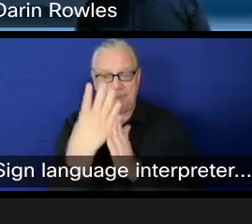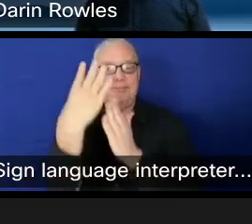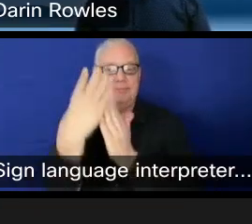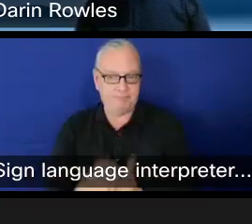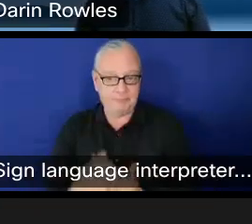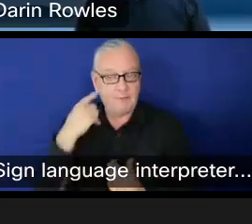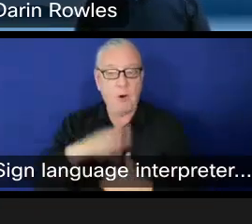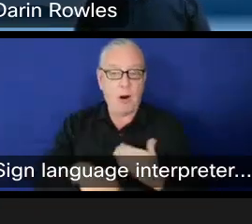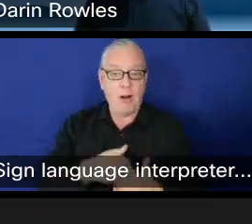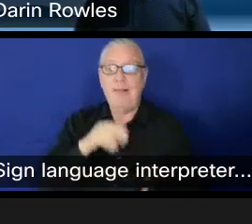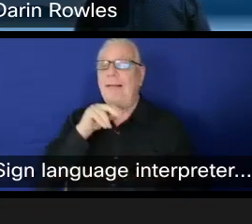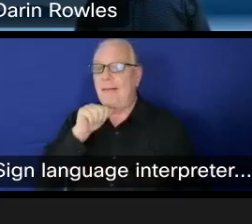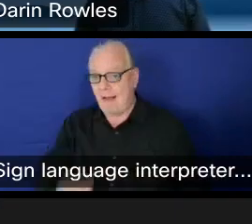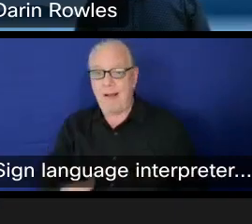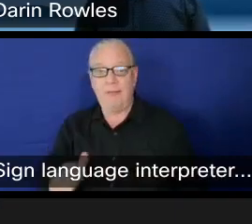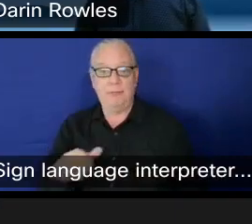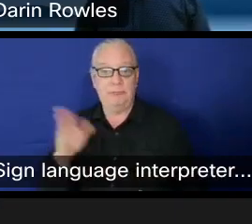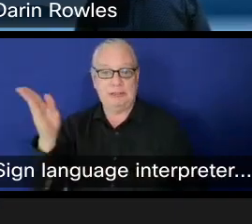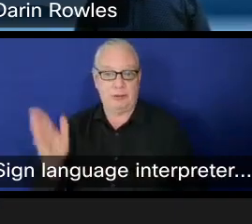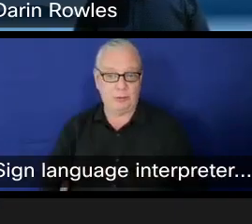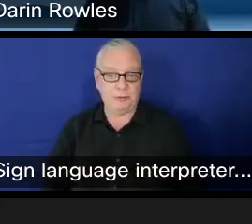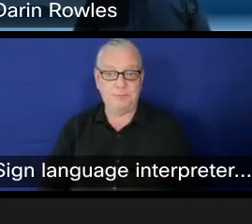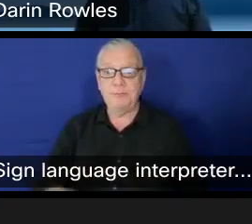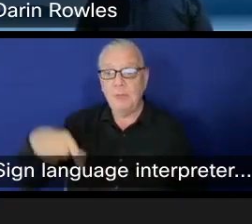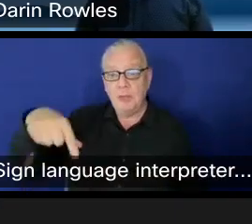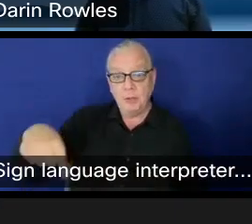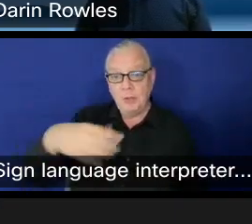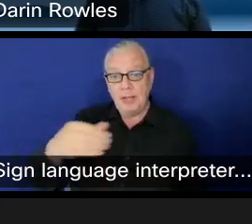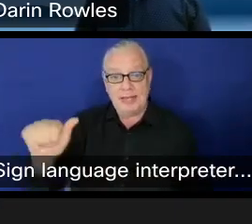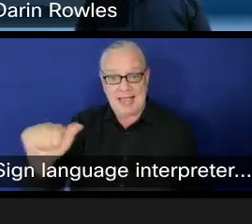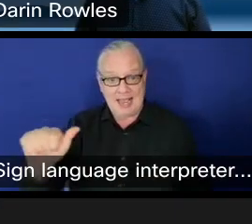presenting. The Q&A or question and answer feature is being